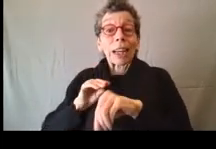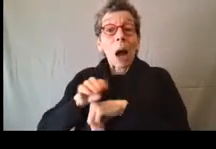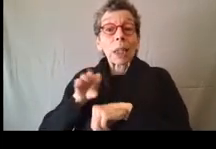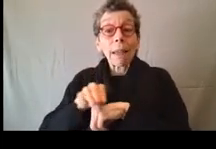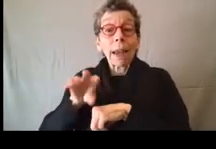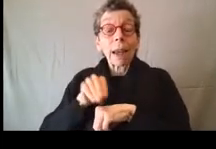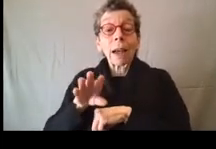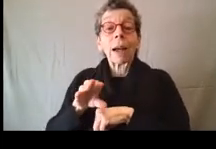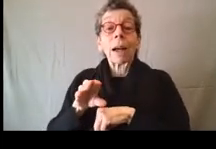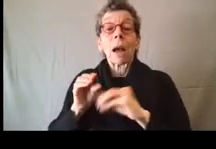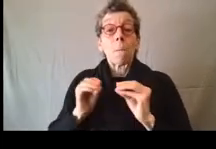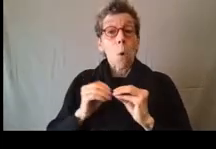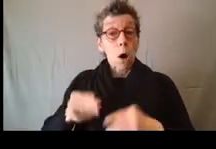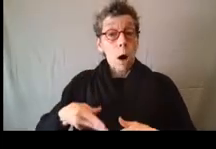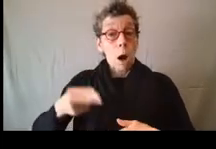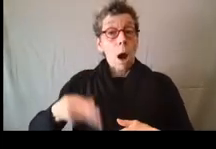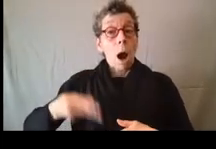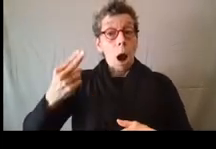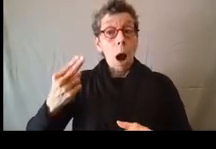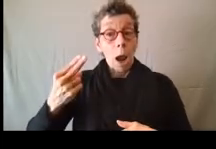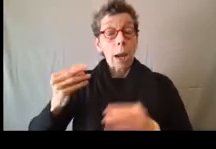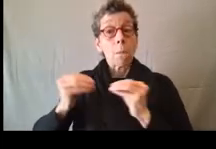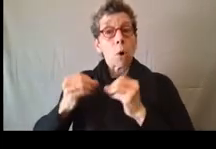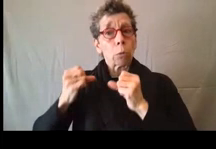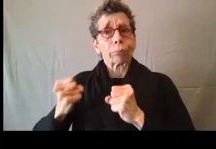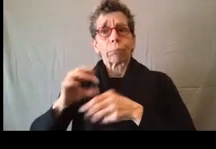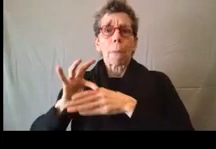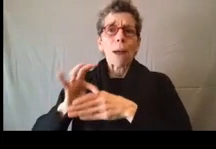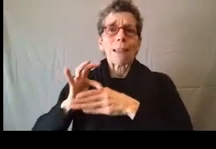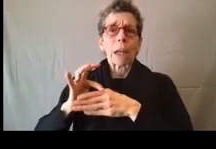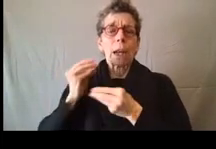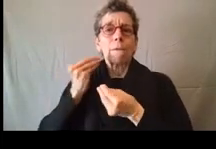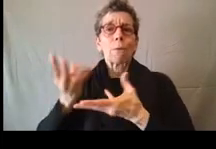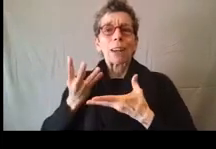we had a higher score or more relevant information available when looking at urban financial